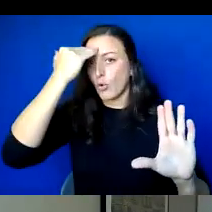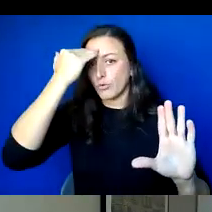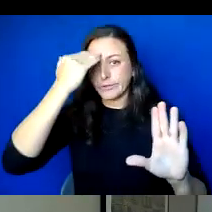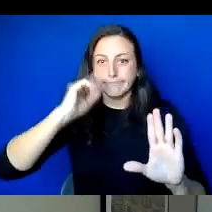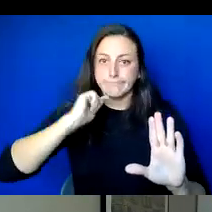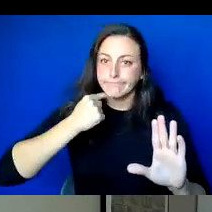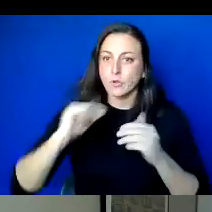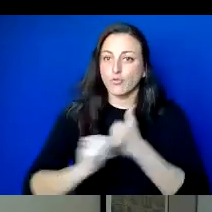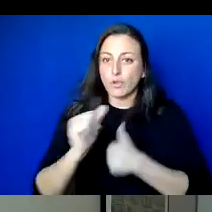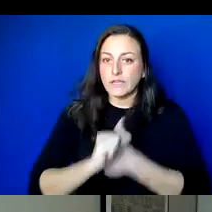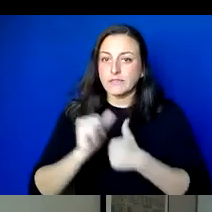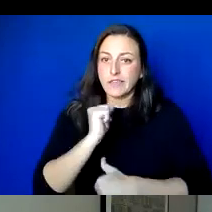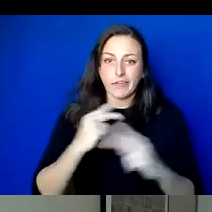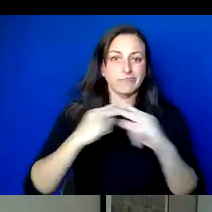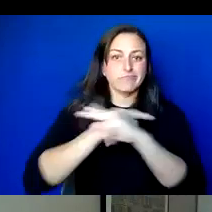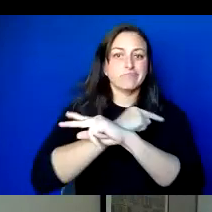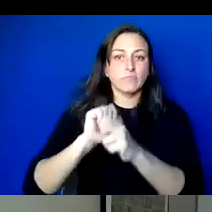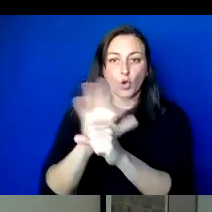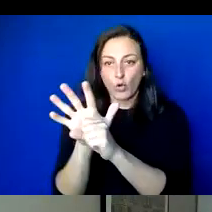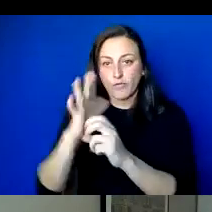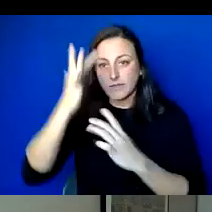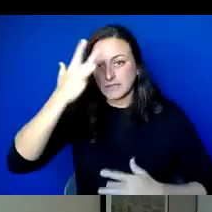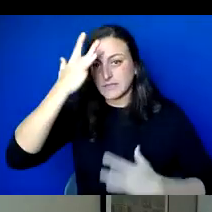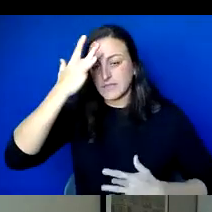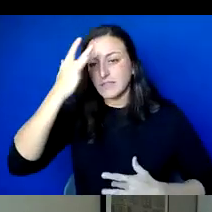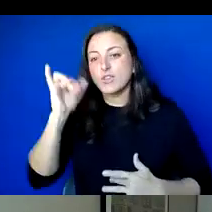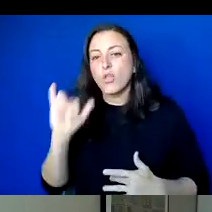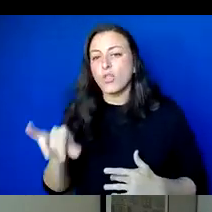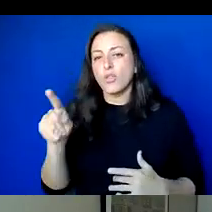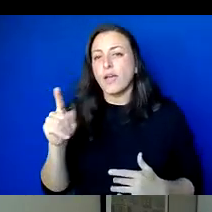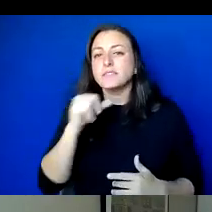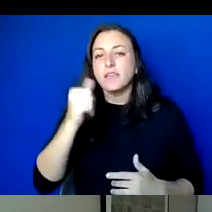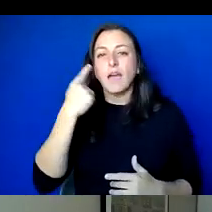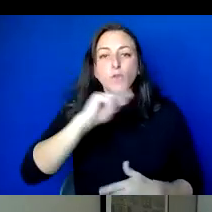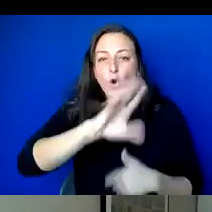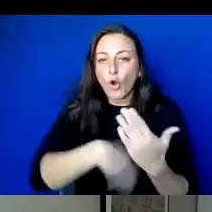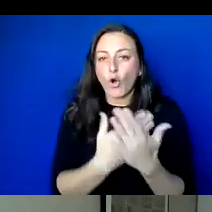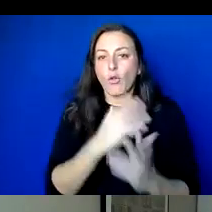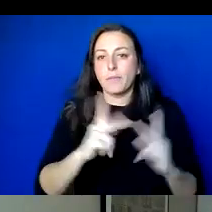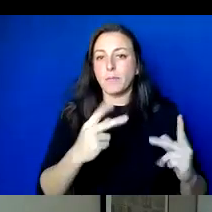severity of disease. So that is not necessarily for all immunosuppressive conditions; it is very